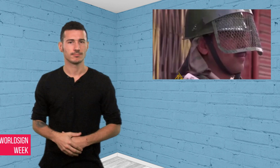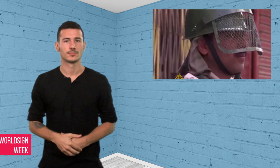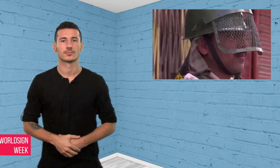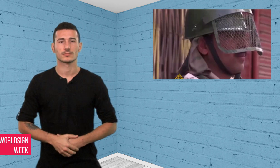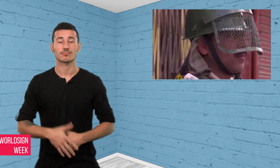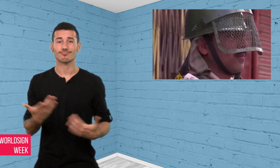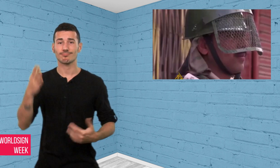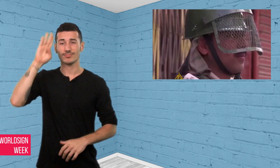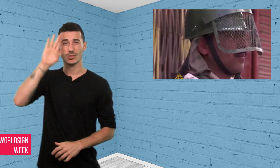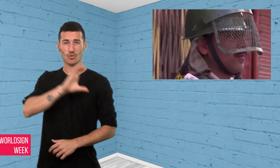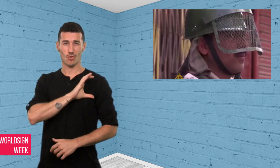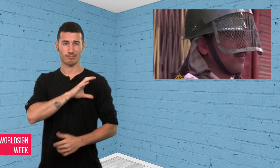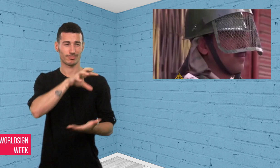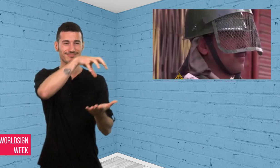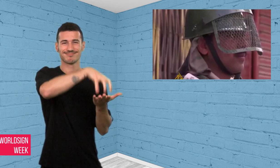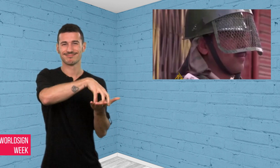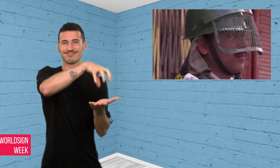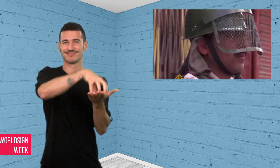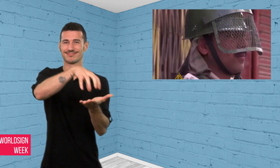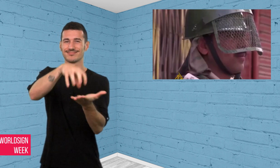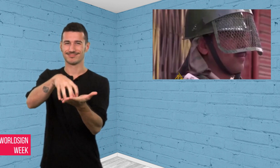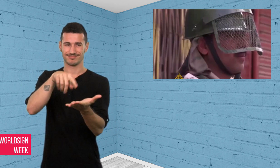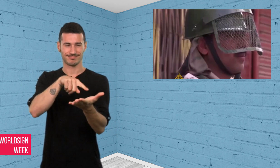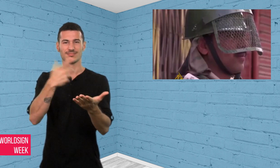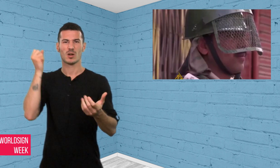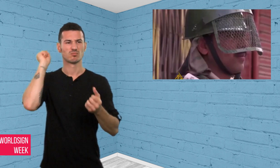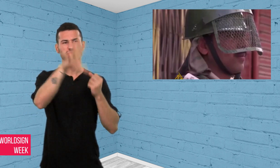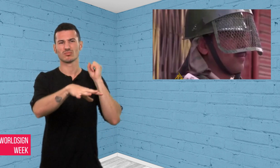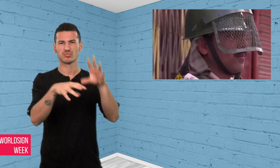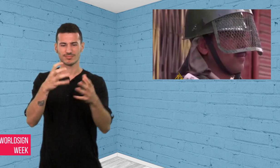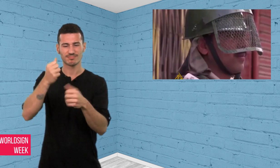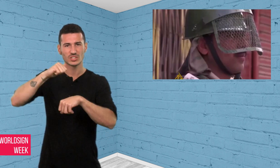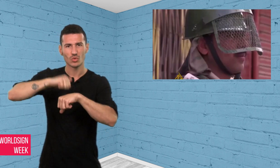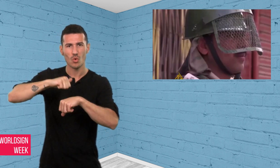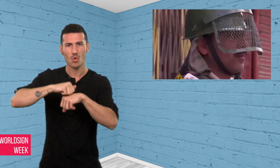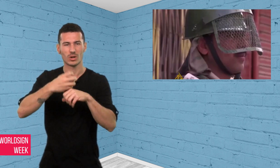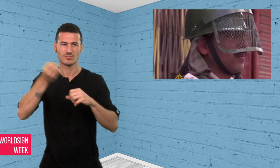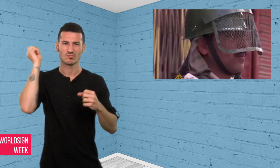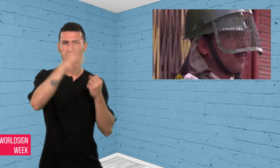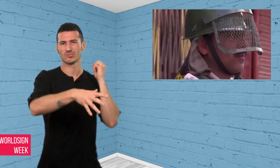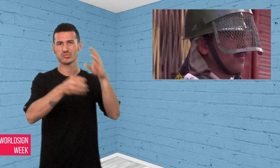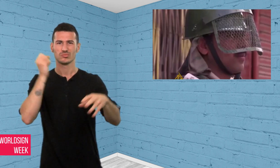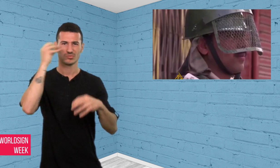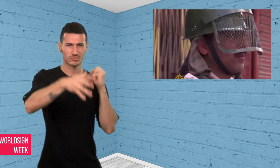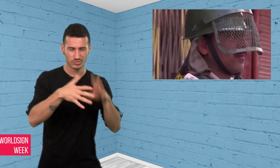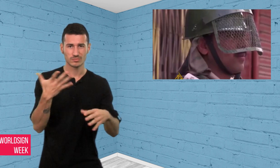Police stations have been attacked with stones and